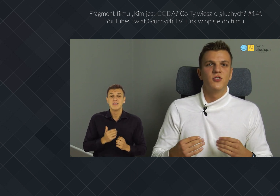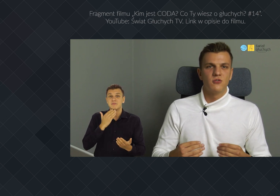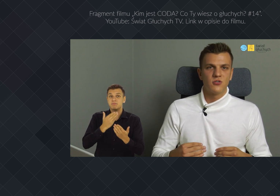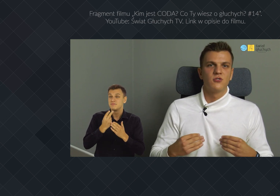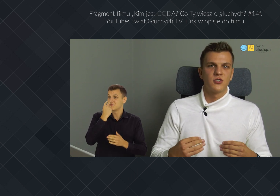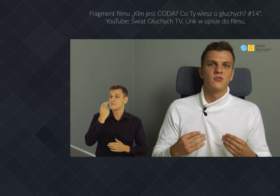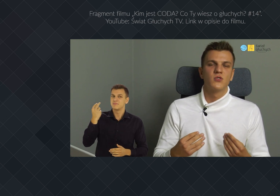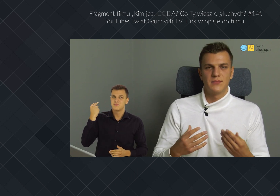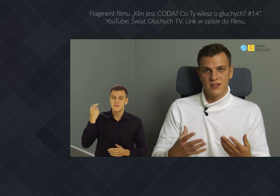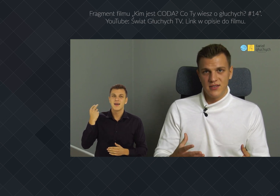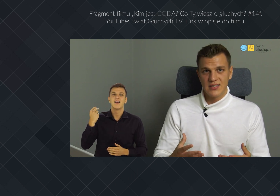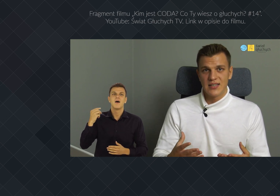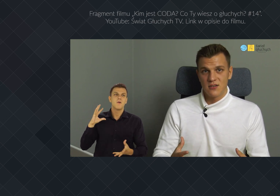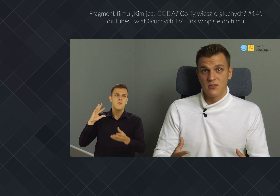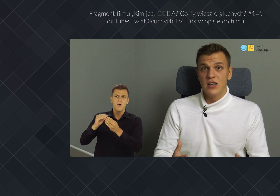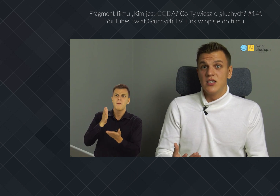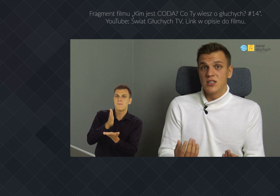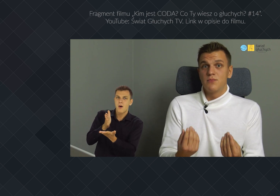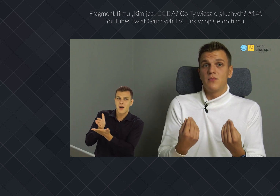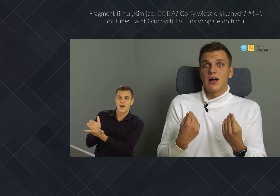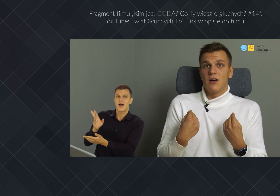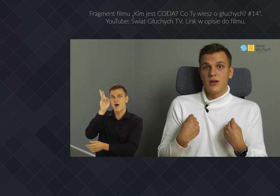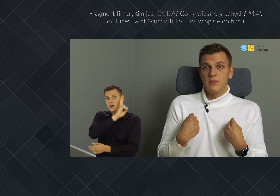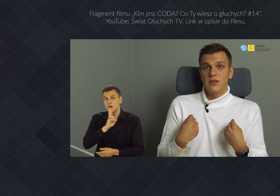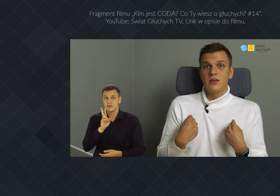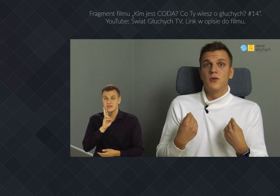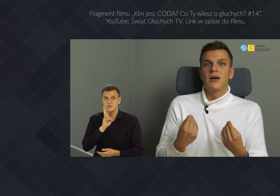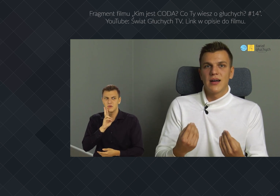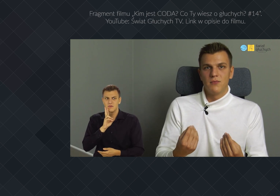in many, seemingly "adult" matters.